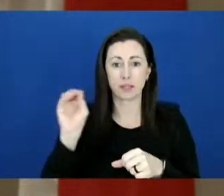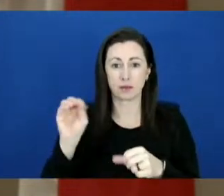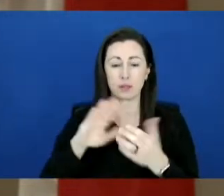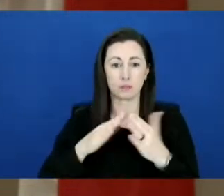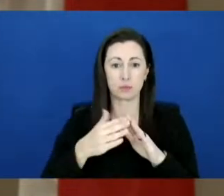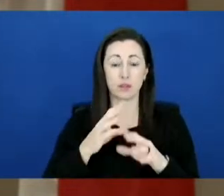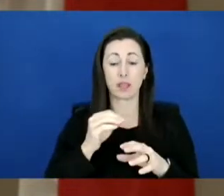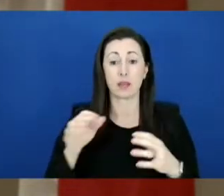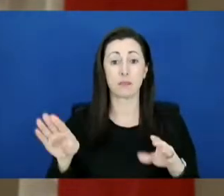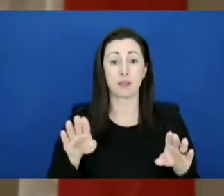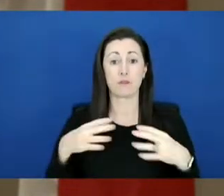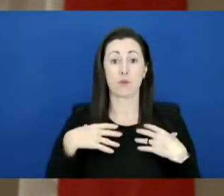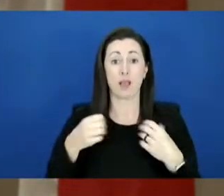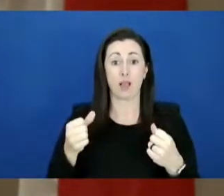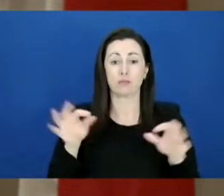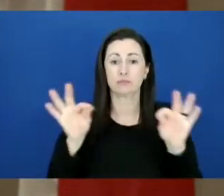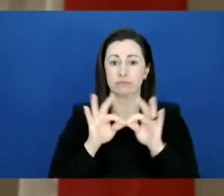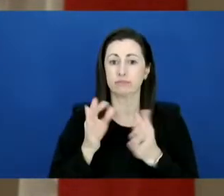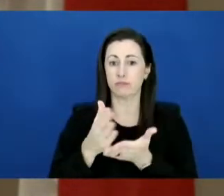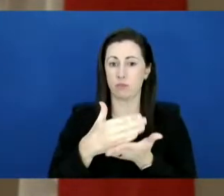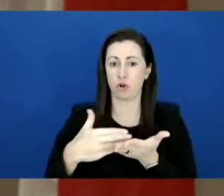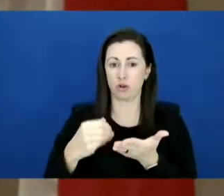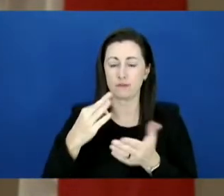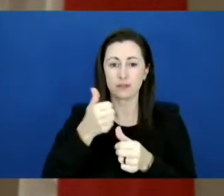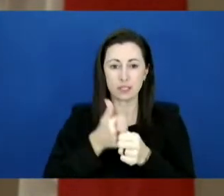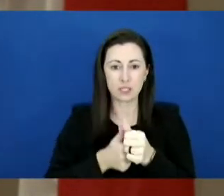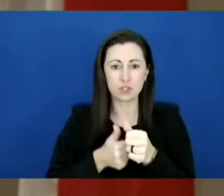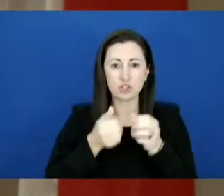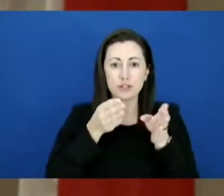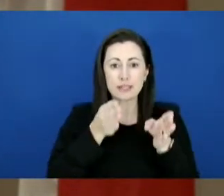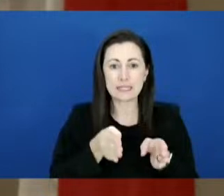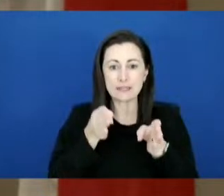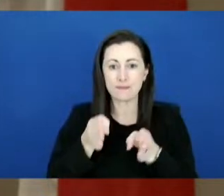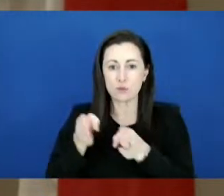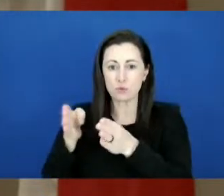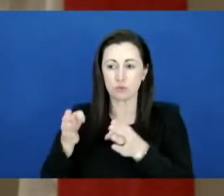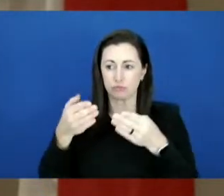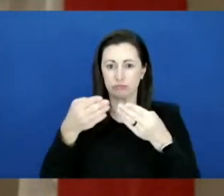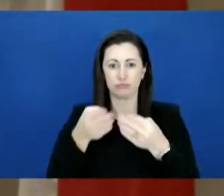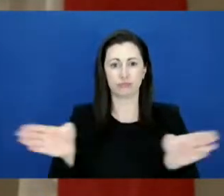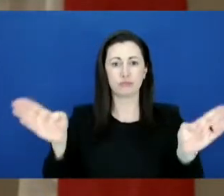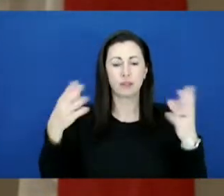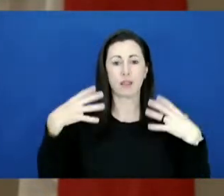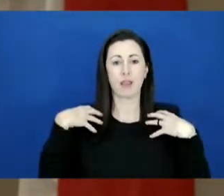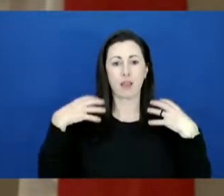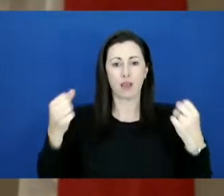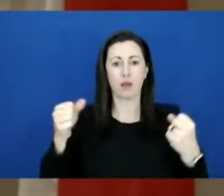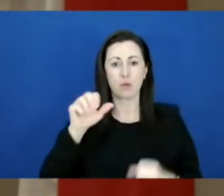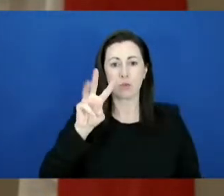COMMUNITIES AND BUSINESSES IN THE MECKLENBURG COUNTY COMMUNITY